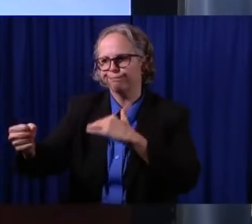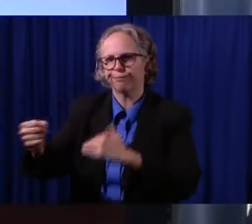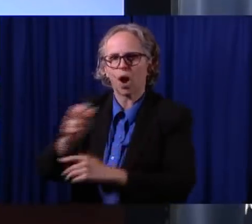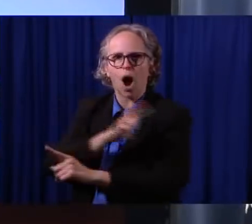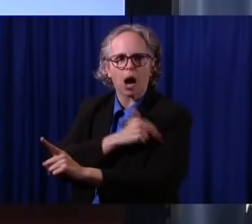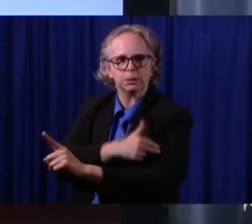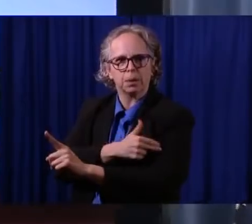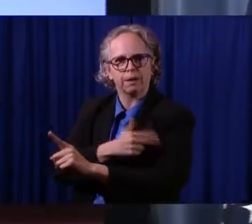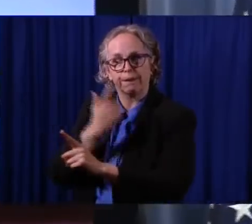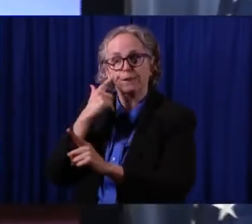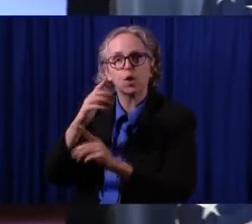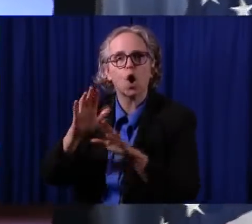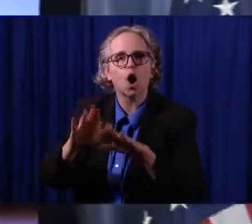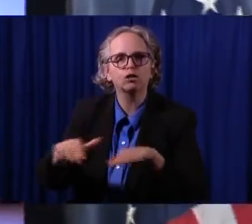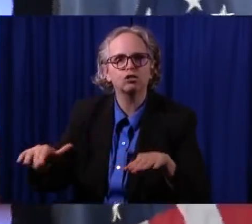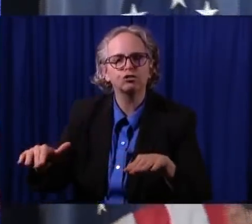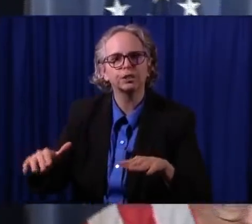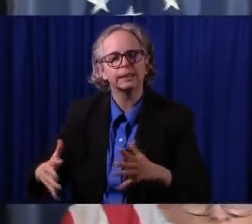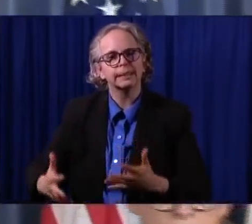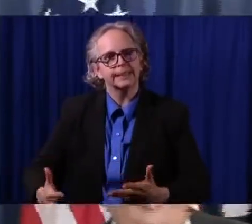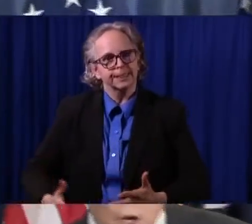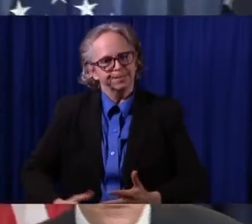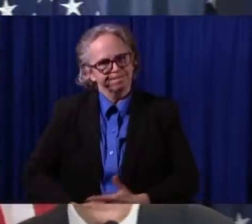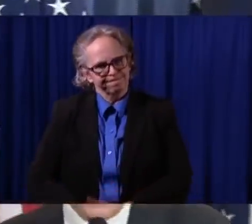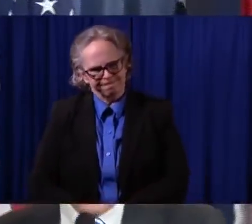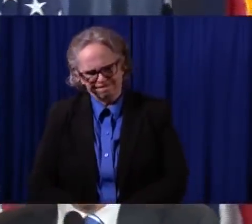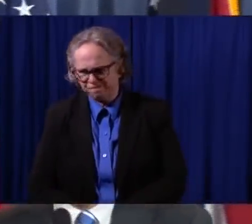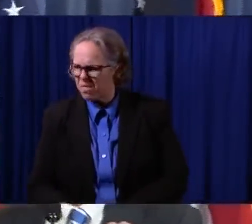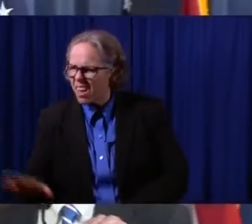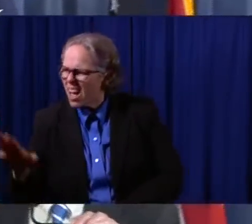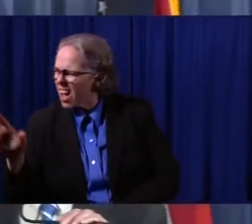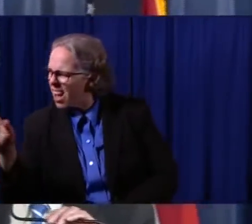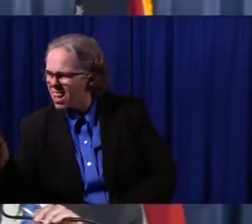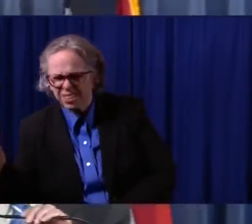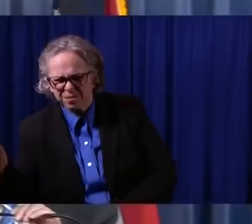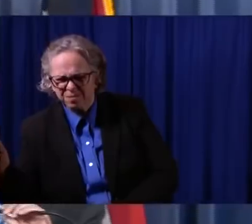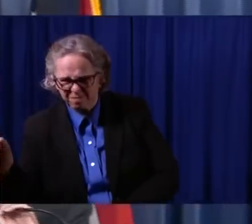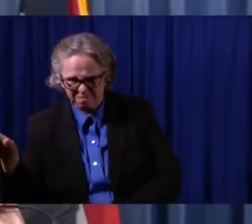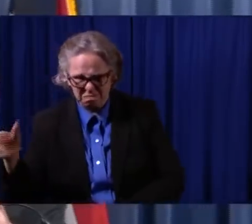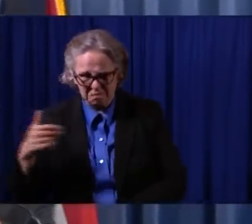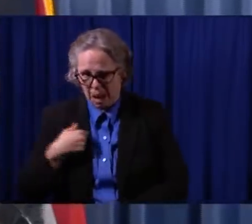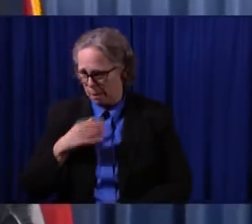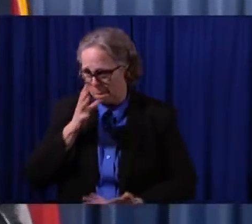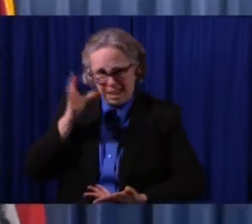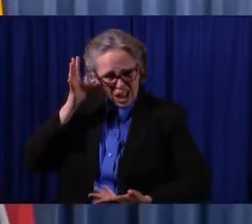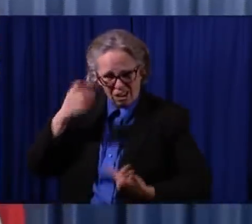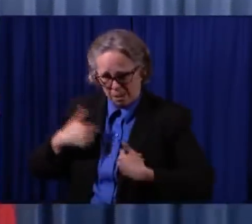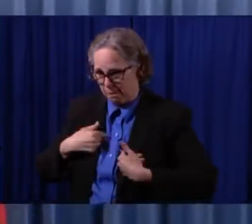BASICALLY. WE HAVE SEEN A SLIGHT UPTICK IN HOSPITAL ADMISSIONS FOR CHILDREN